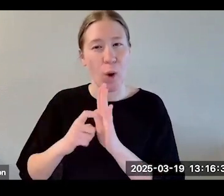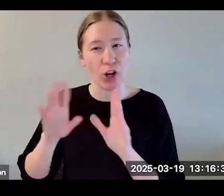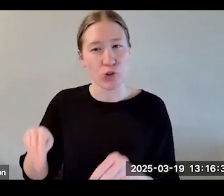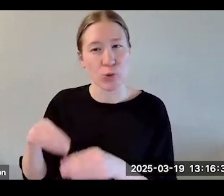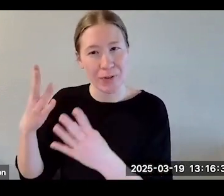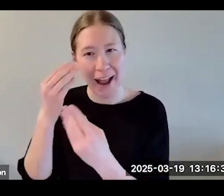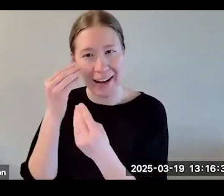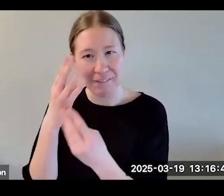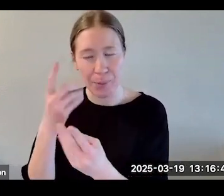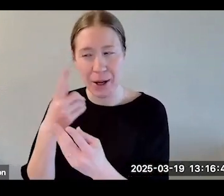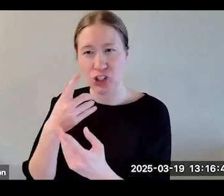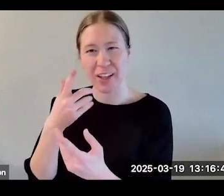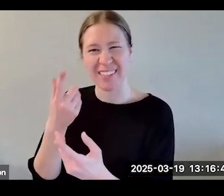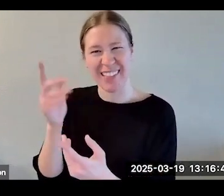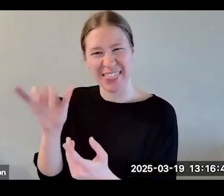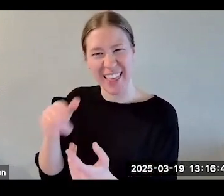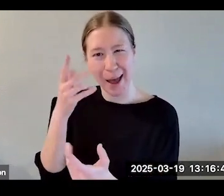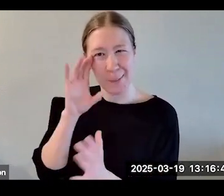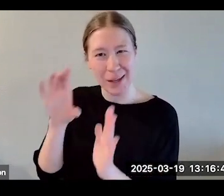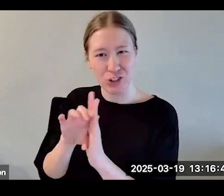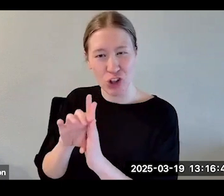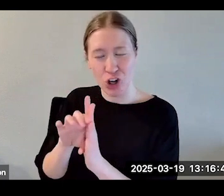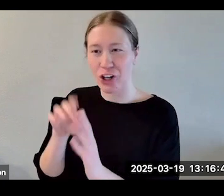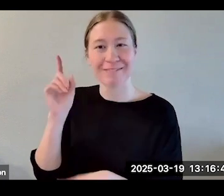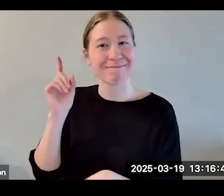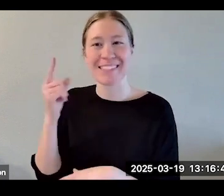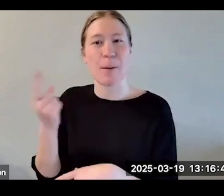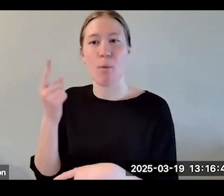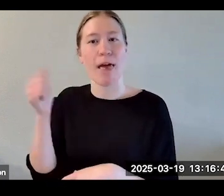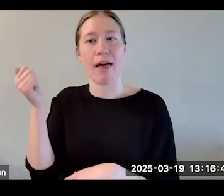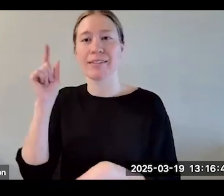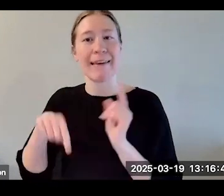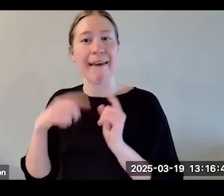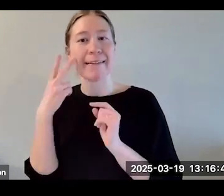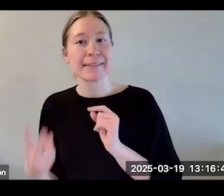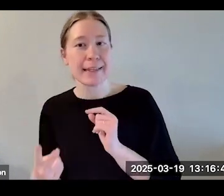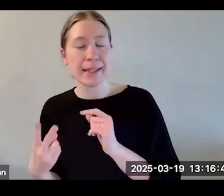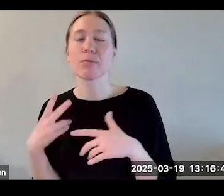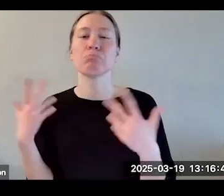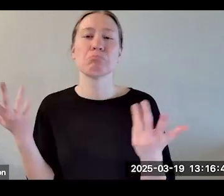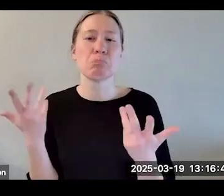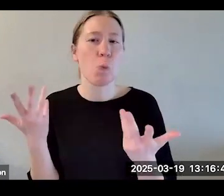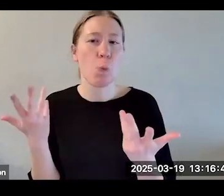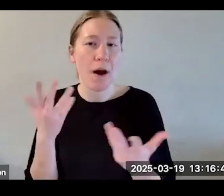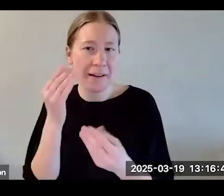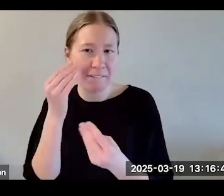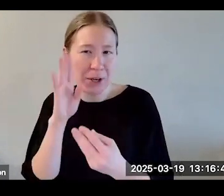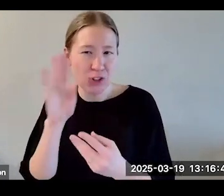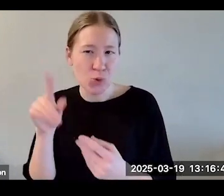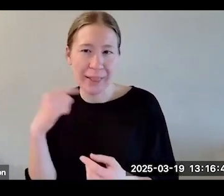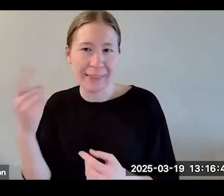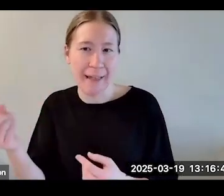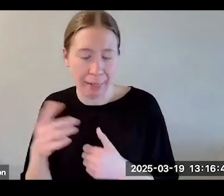that is not accessing that visual information. And I already talked about this a little bit, but it's pretty easy to add alt text.